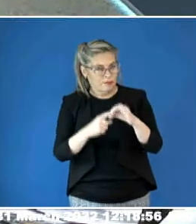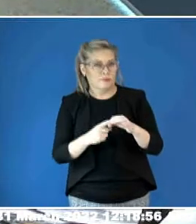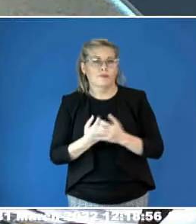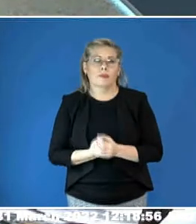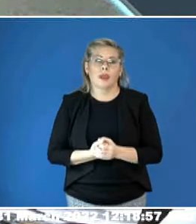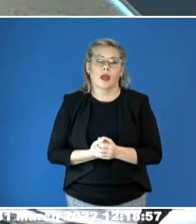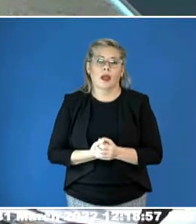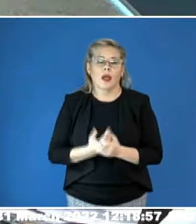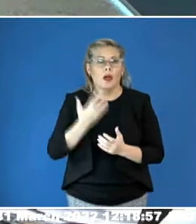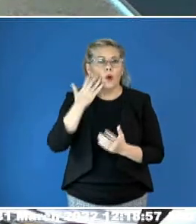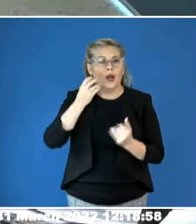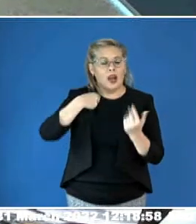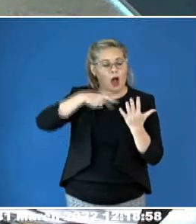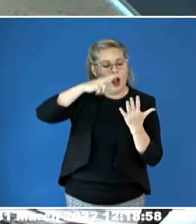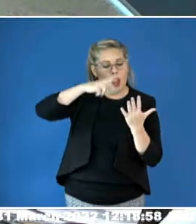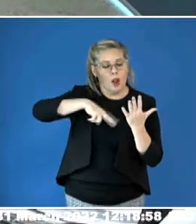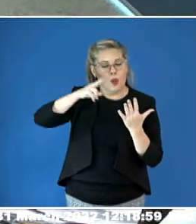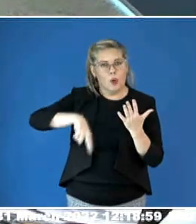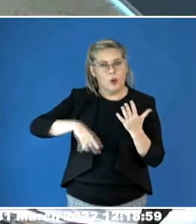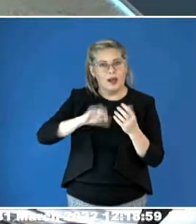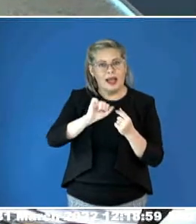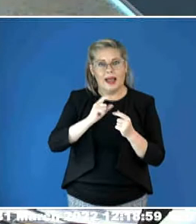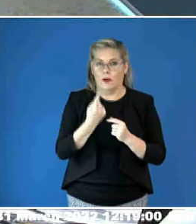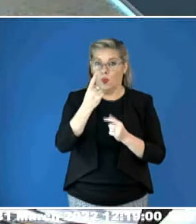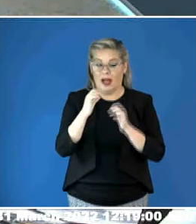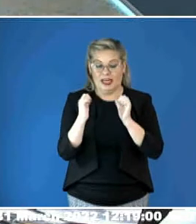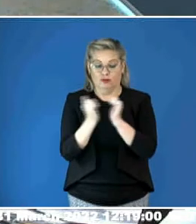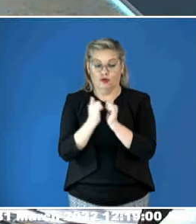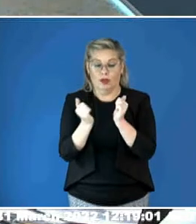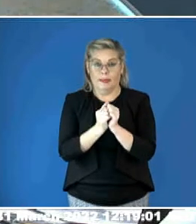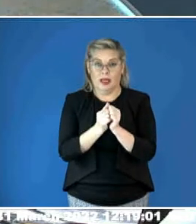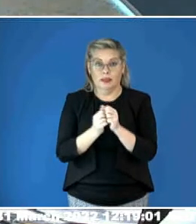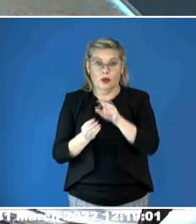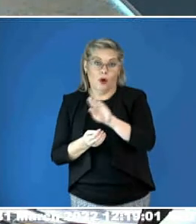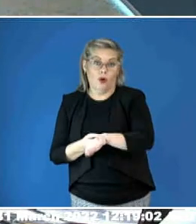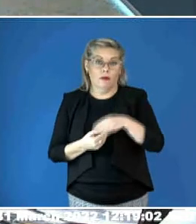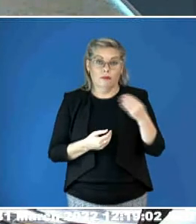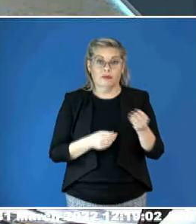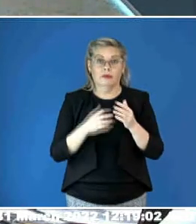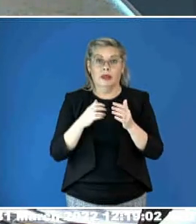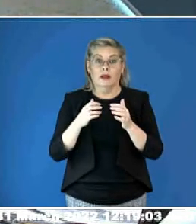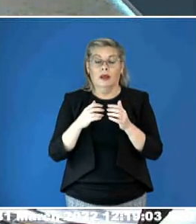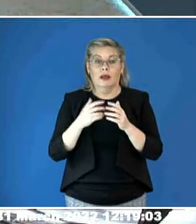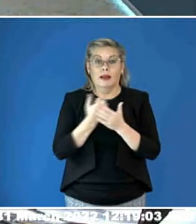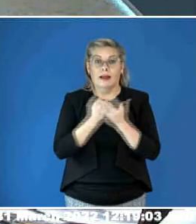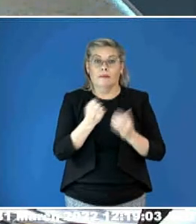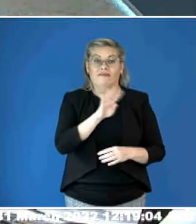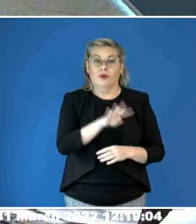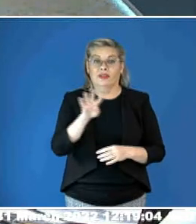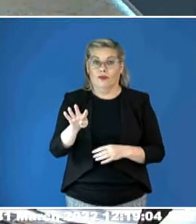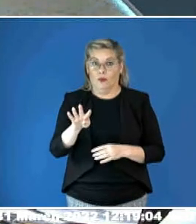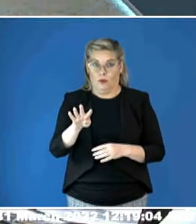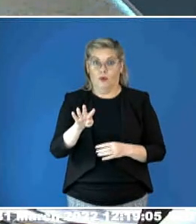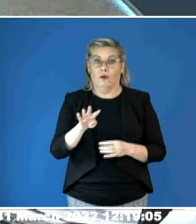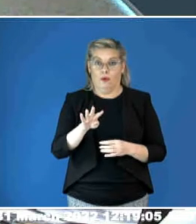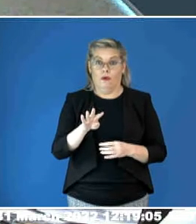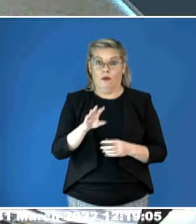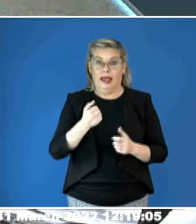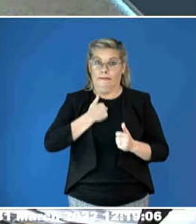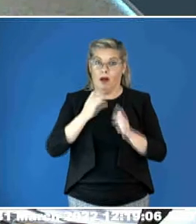behind tab 44, what were you intending